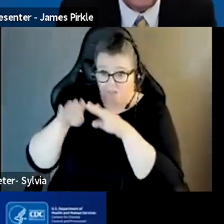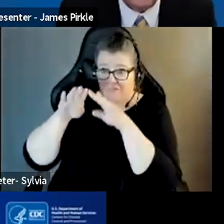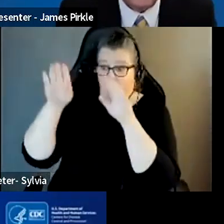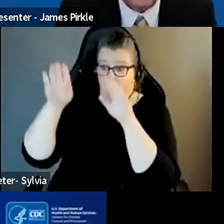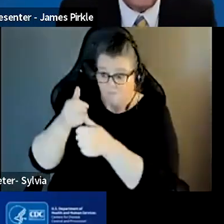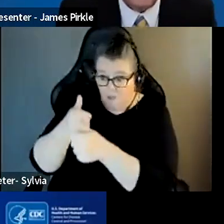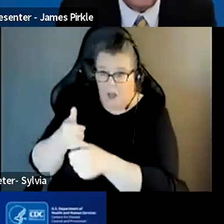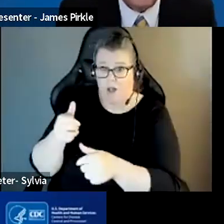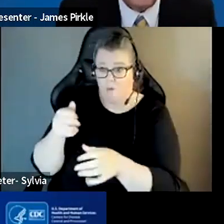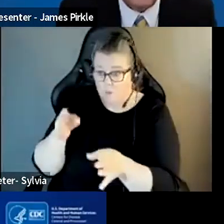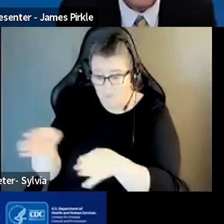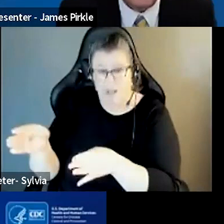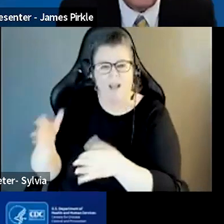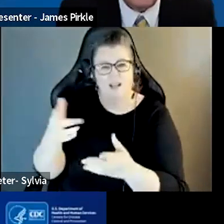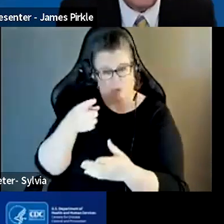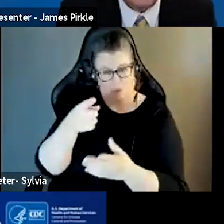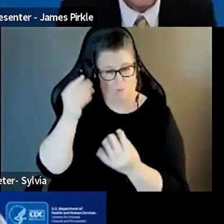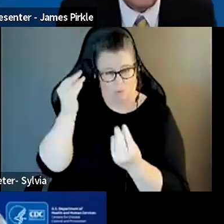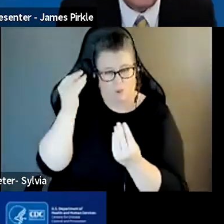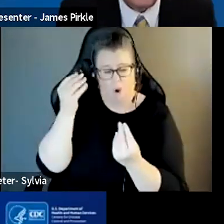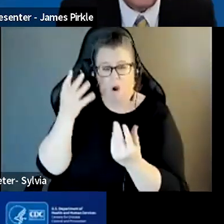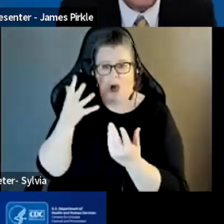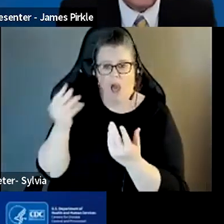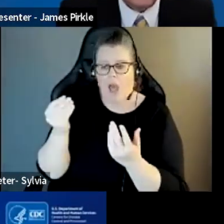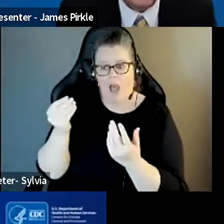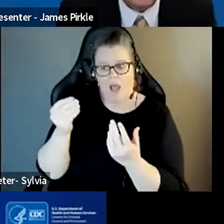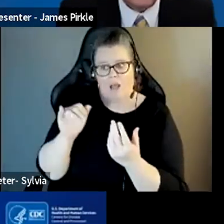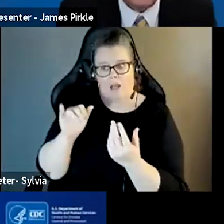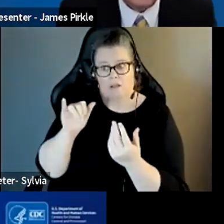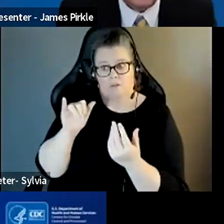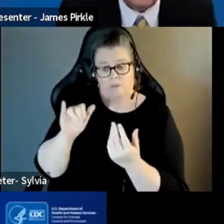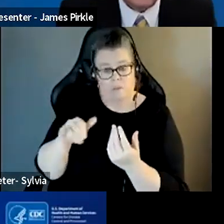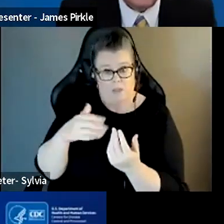Is that something that that would be useful for the workgroup to be assisting on?